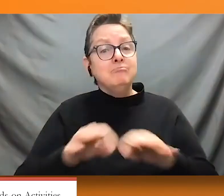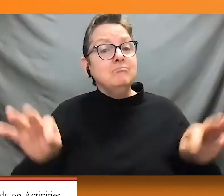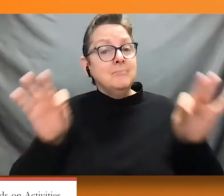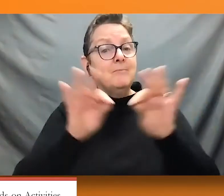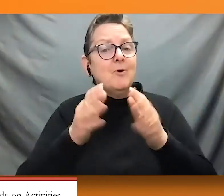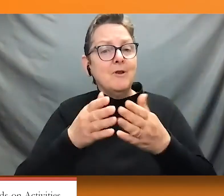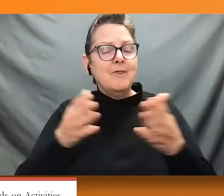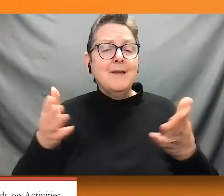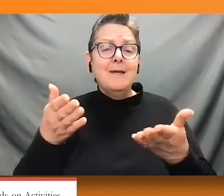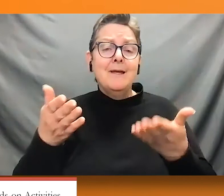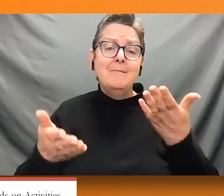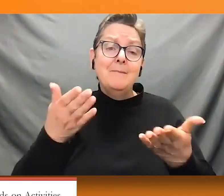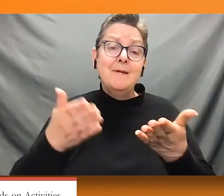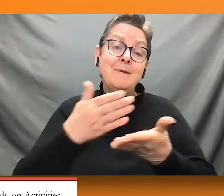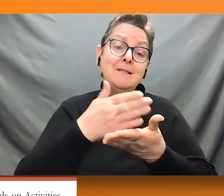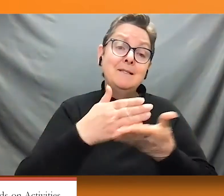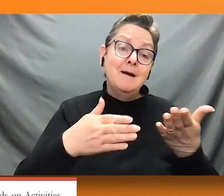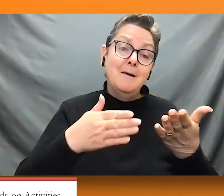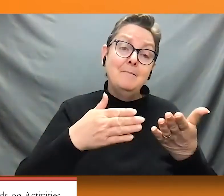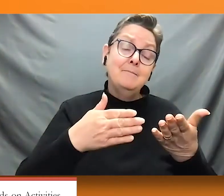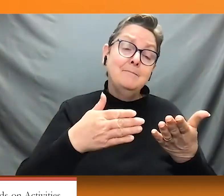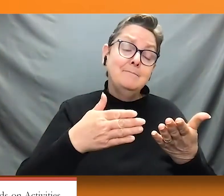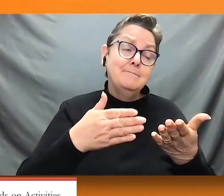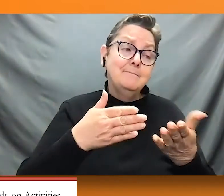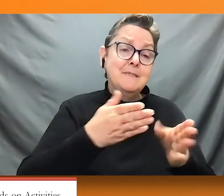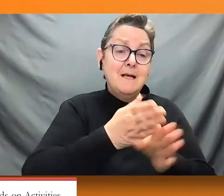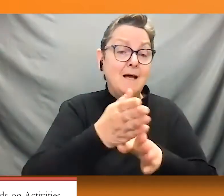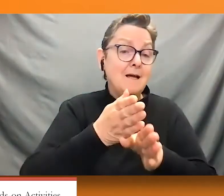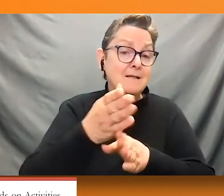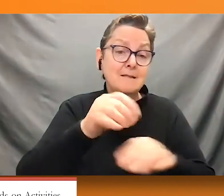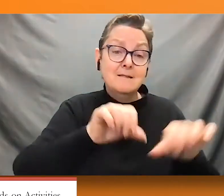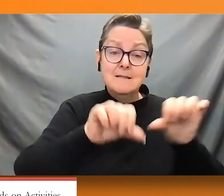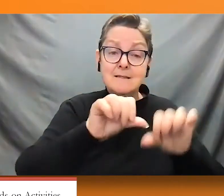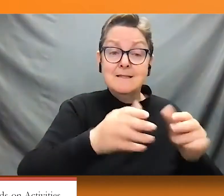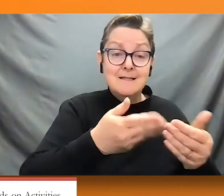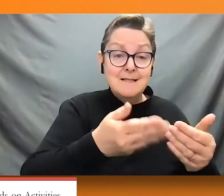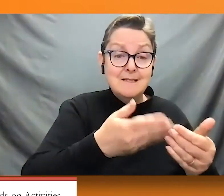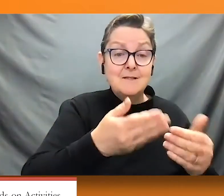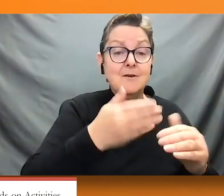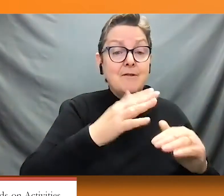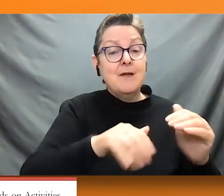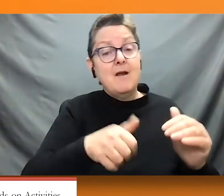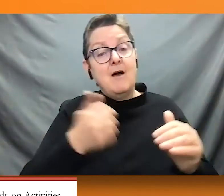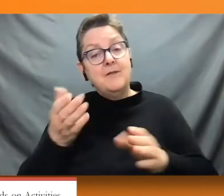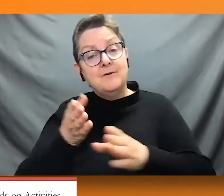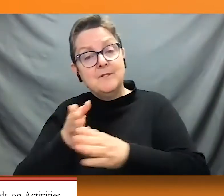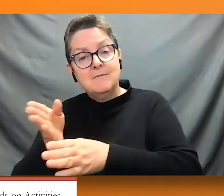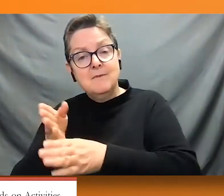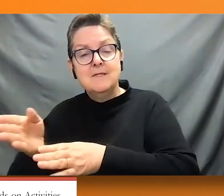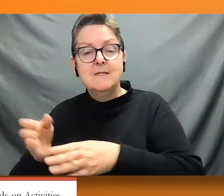some sciences than other disciplines is kind of making it personal.